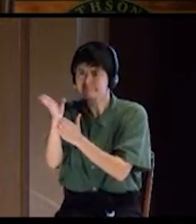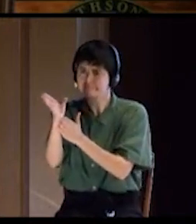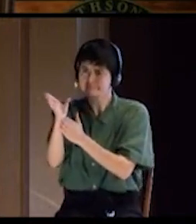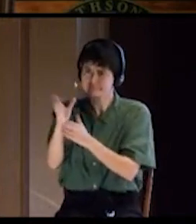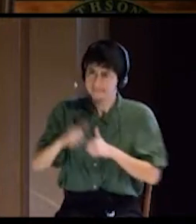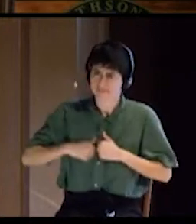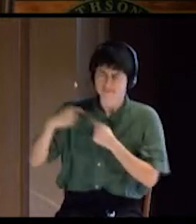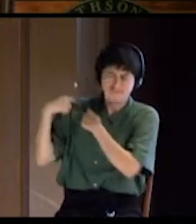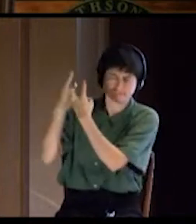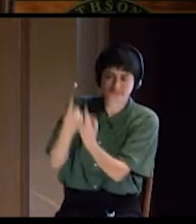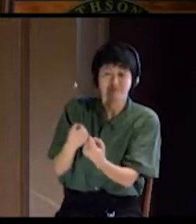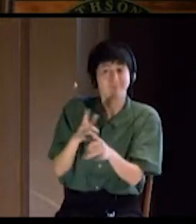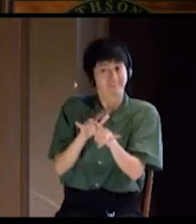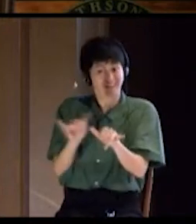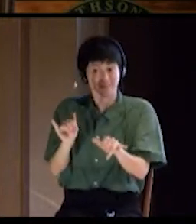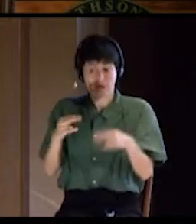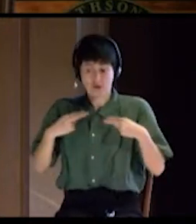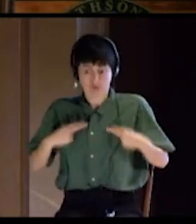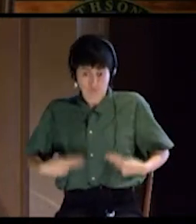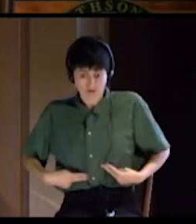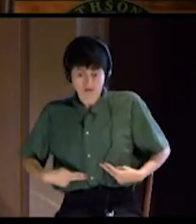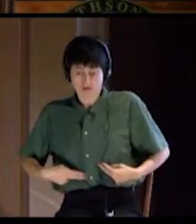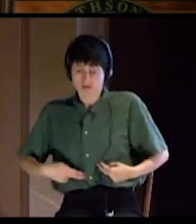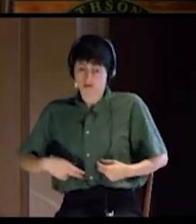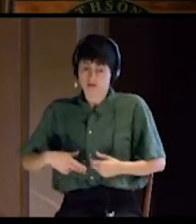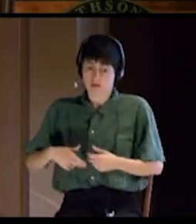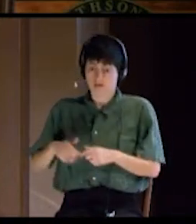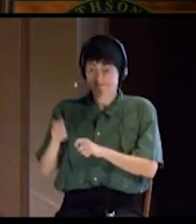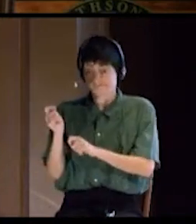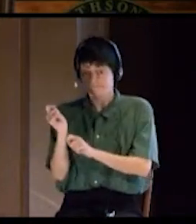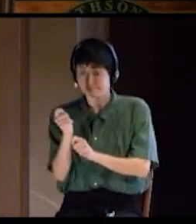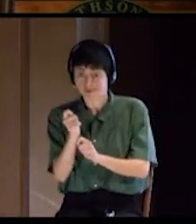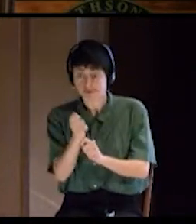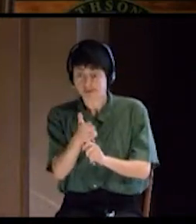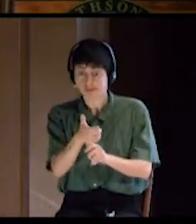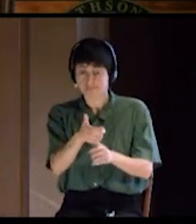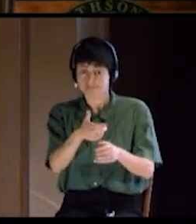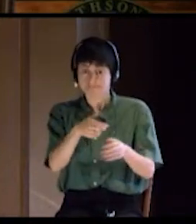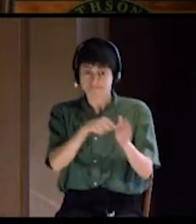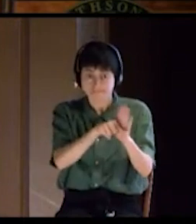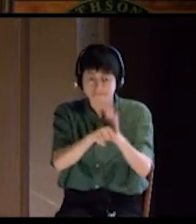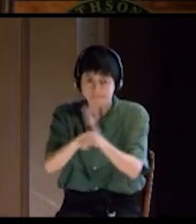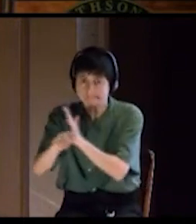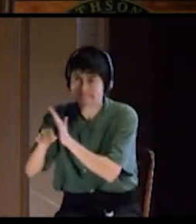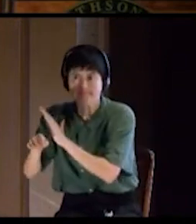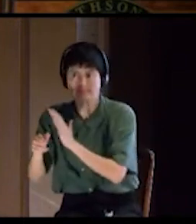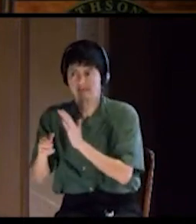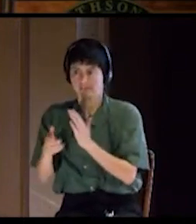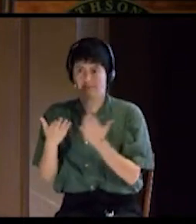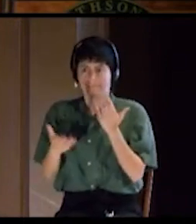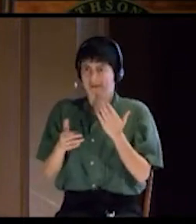This research has really sharpened the role